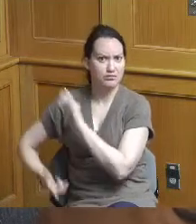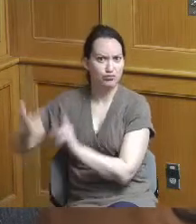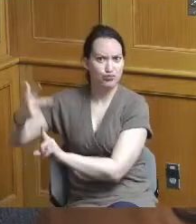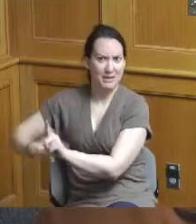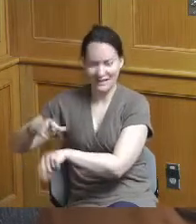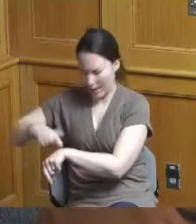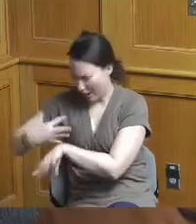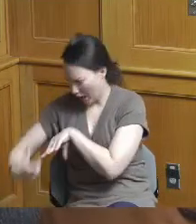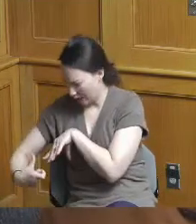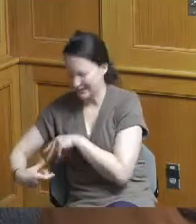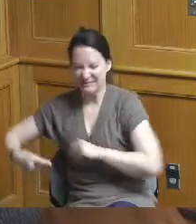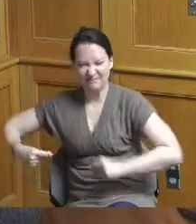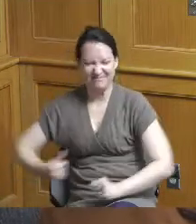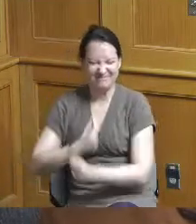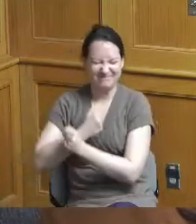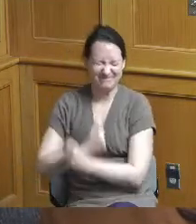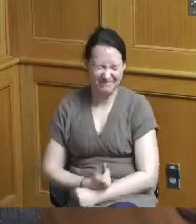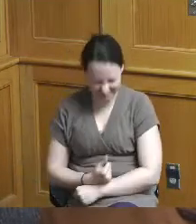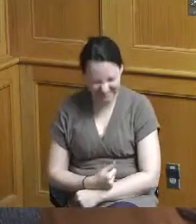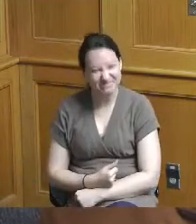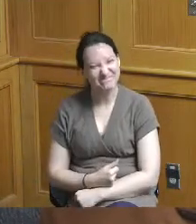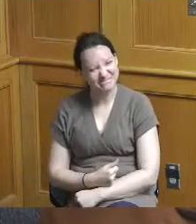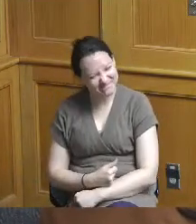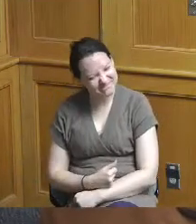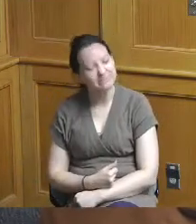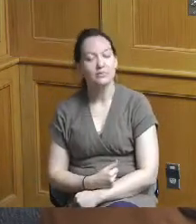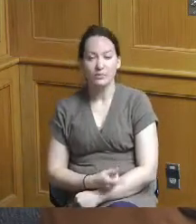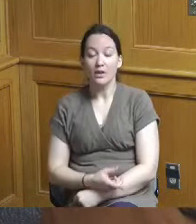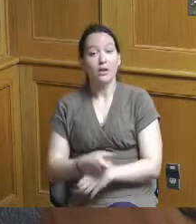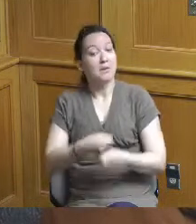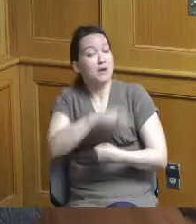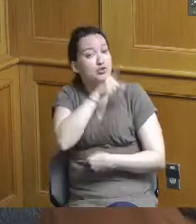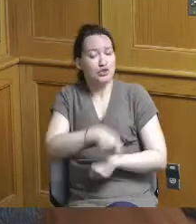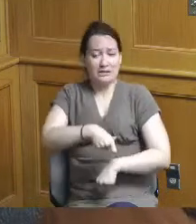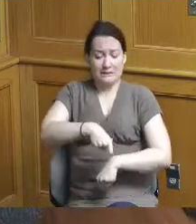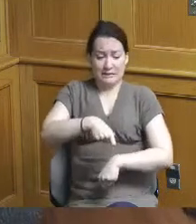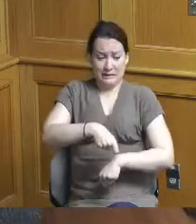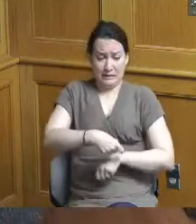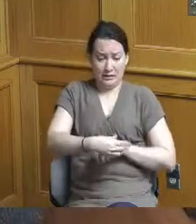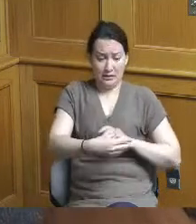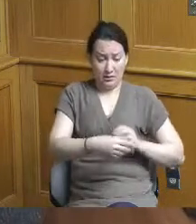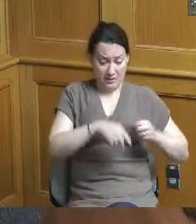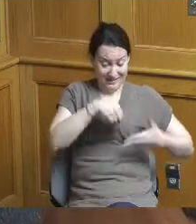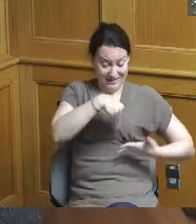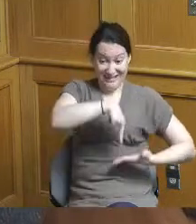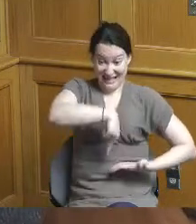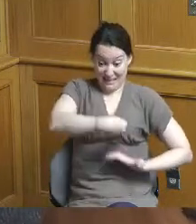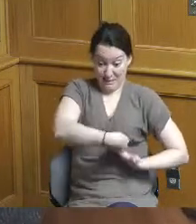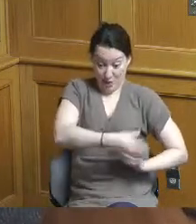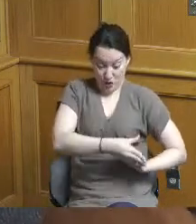run out of time and so I want to make sure that we're tying what's in this budget to what quarter